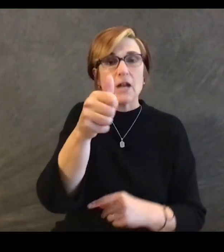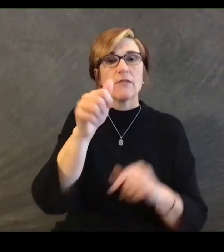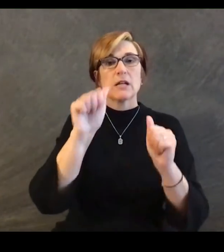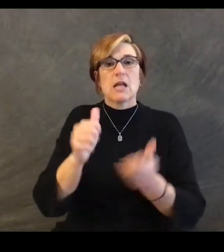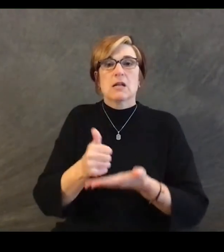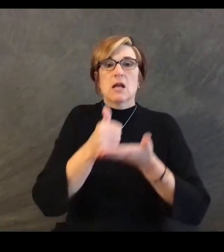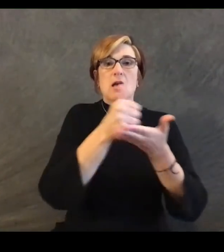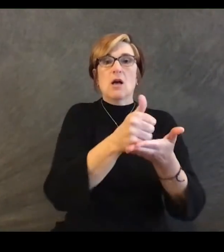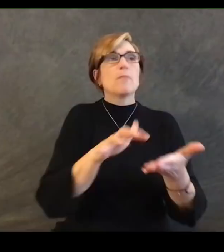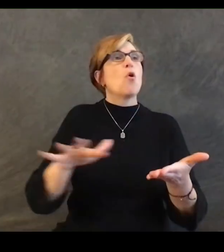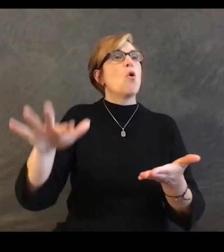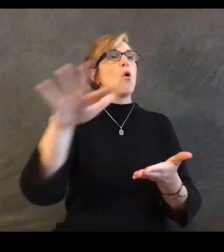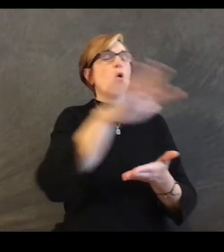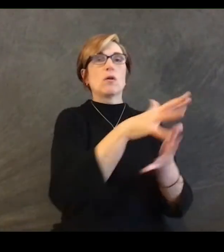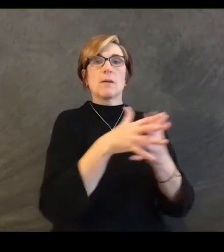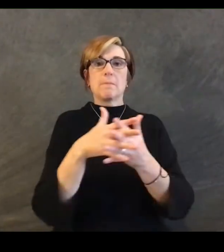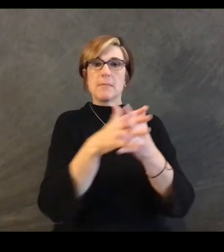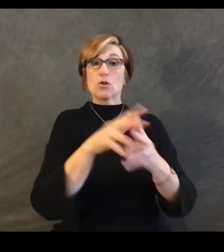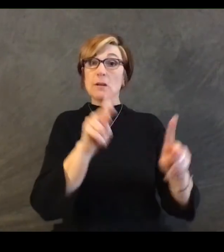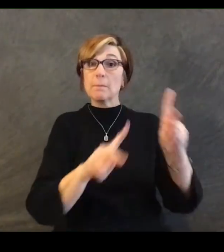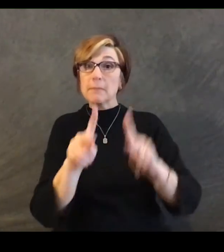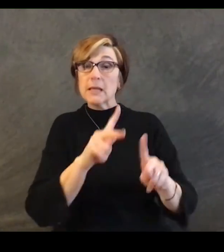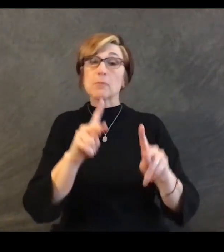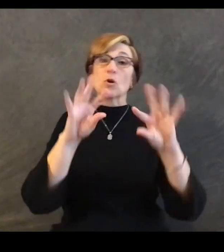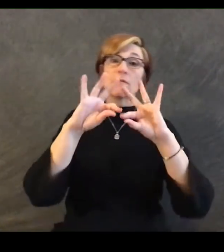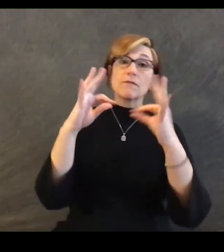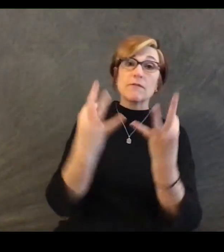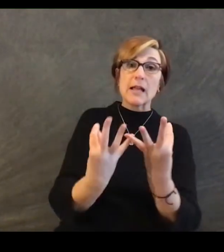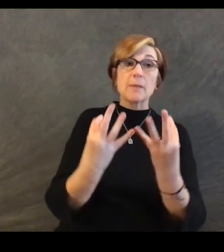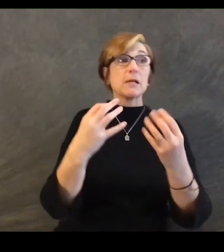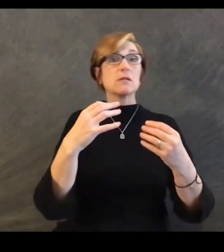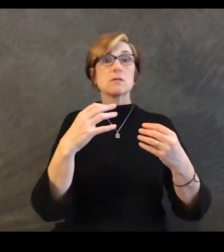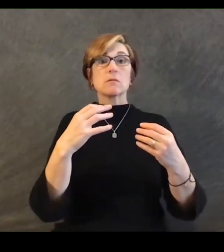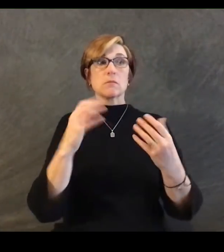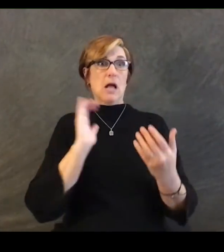American families and the life of our nation allow me to give you a few brief